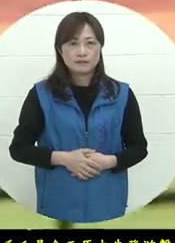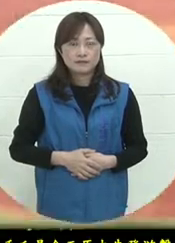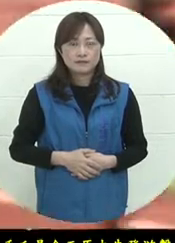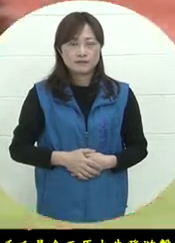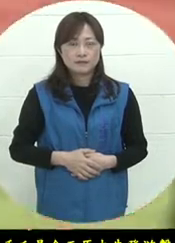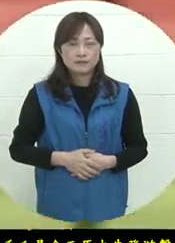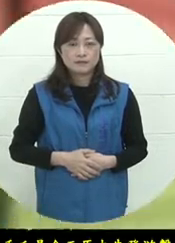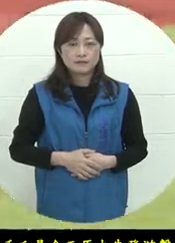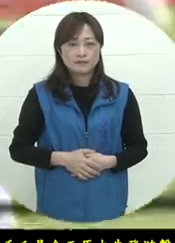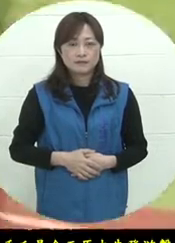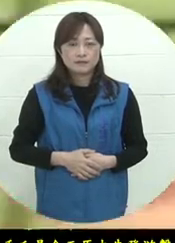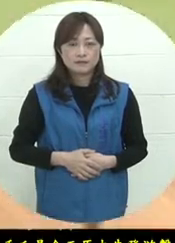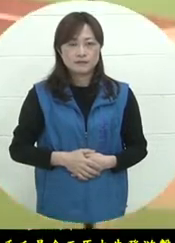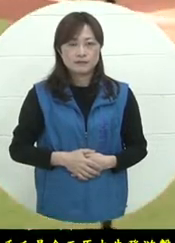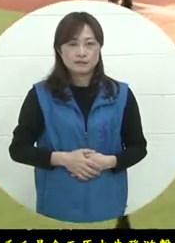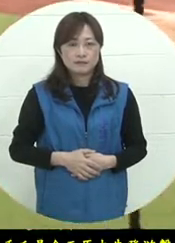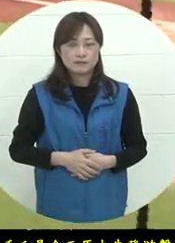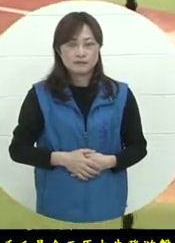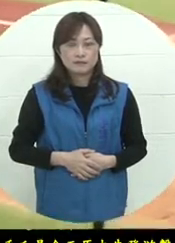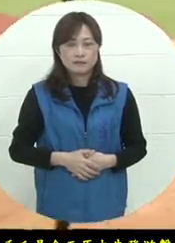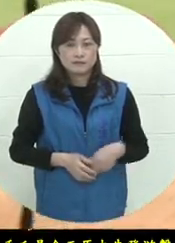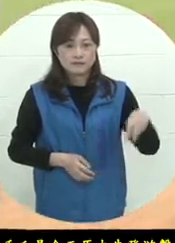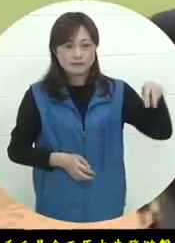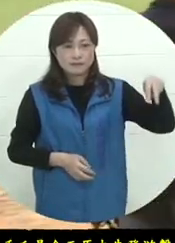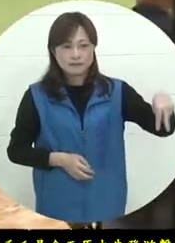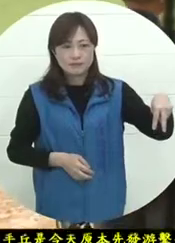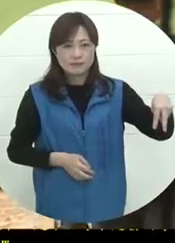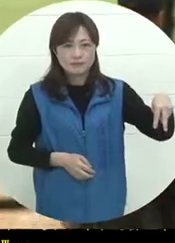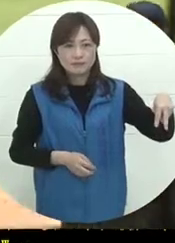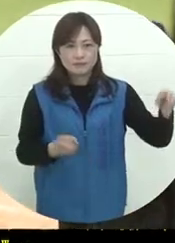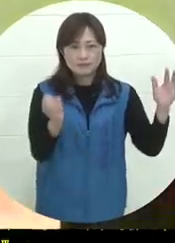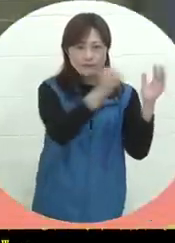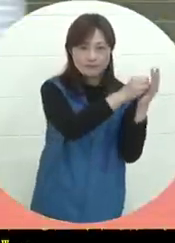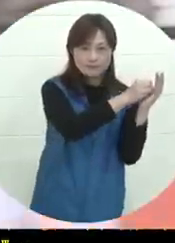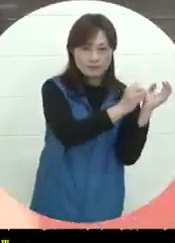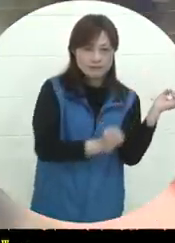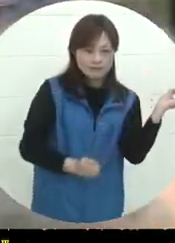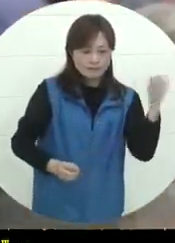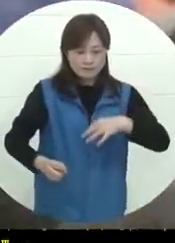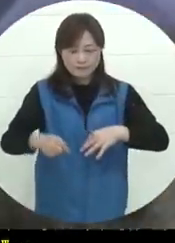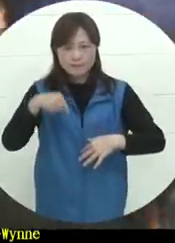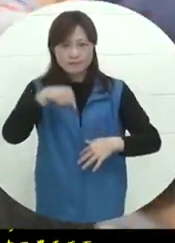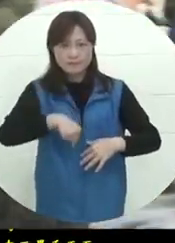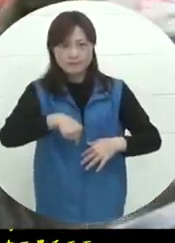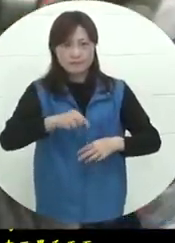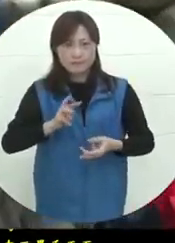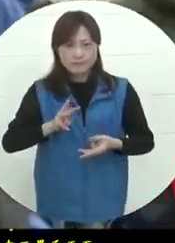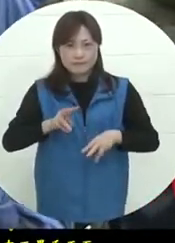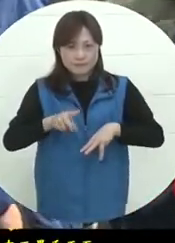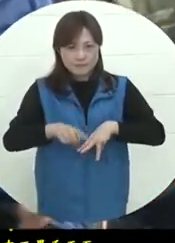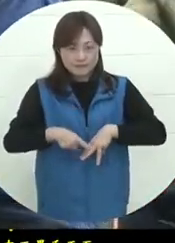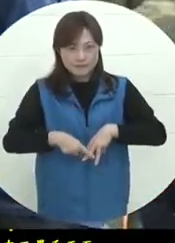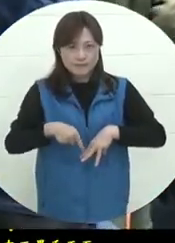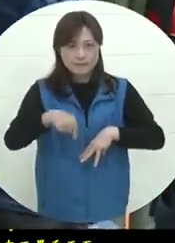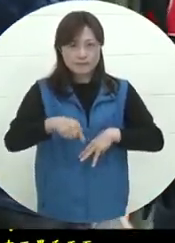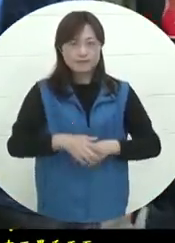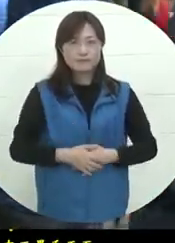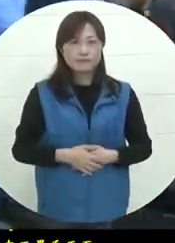hands are silver win? Wow, this ball hits one, three, and three. Choose to pass to home plate. During the process of passing to home plate,